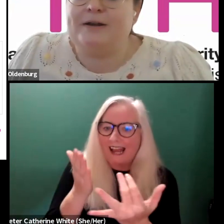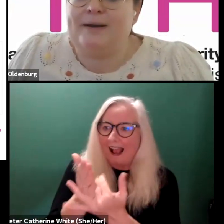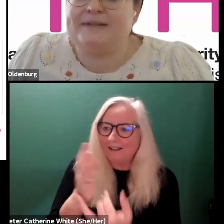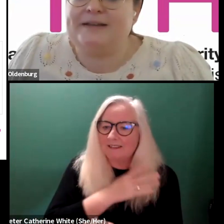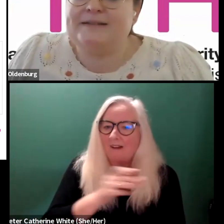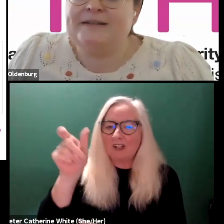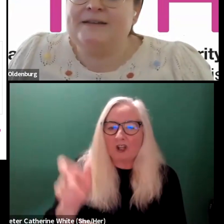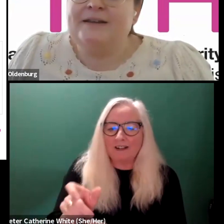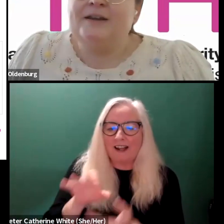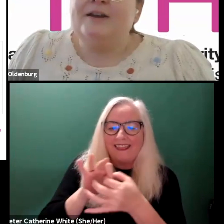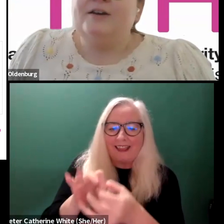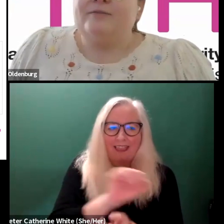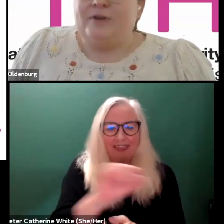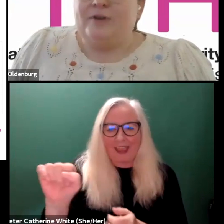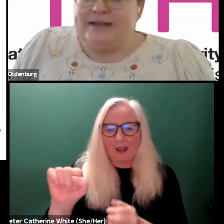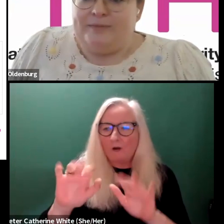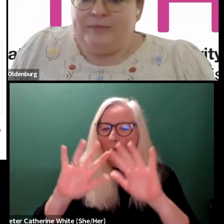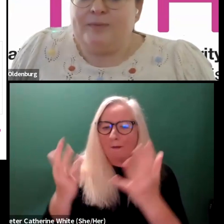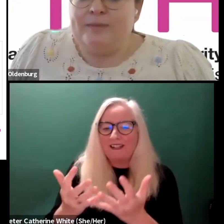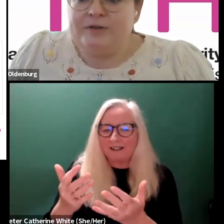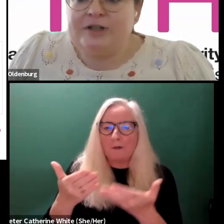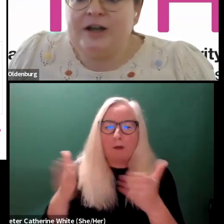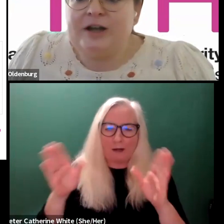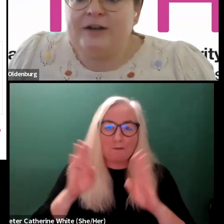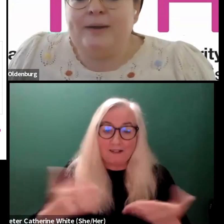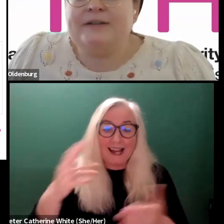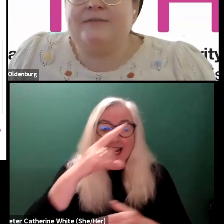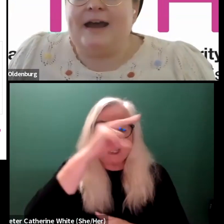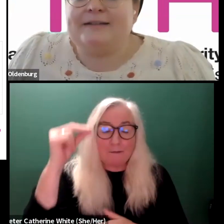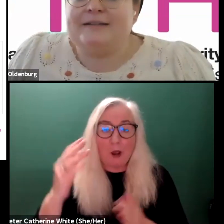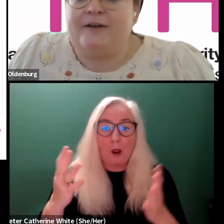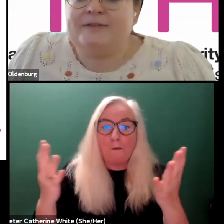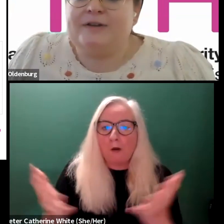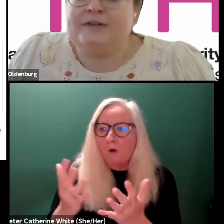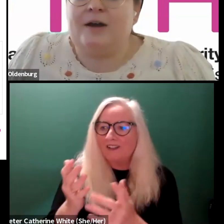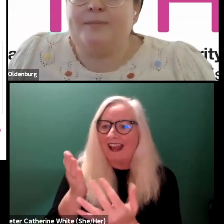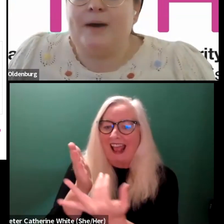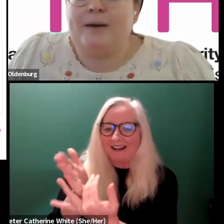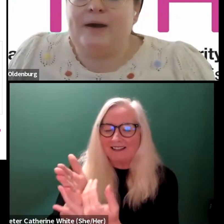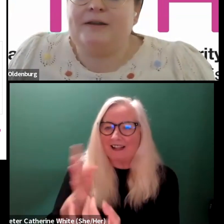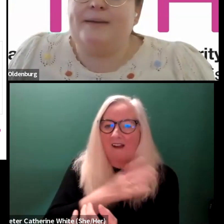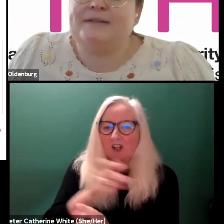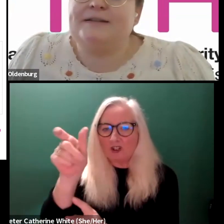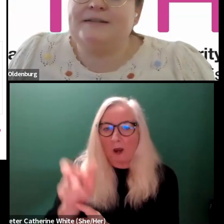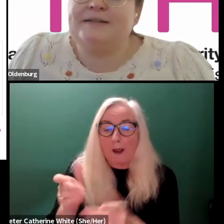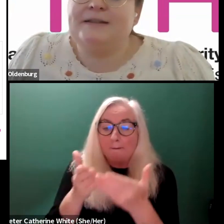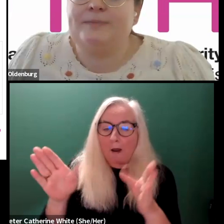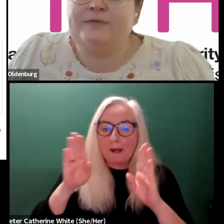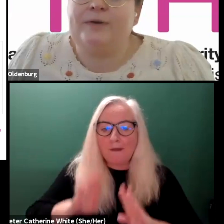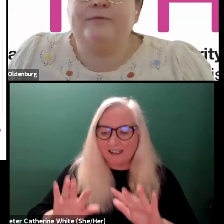For example, the promotion of the appointment of an access officers on public body websites. Jumped from 47.7%.